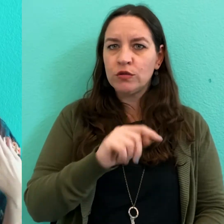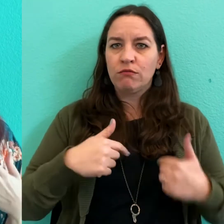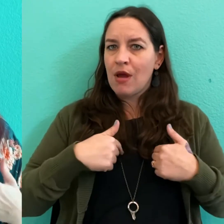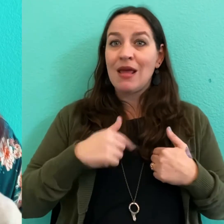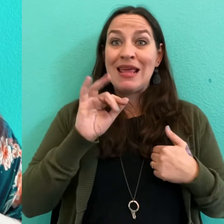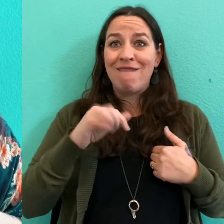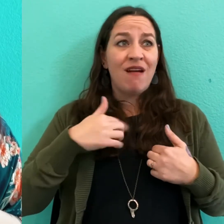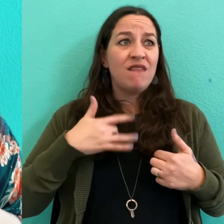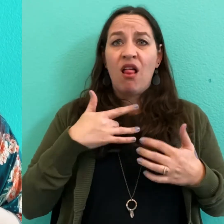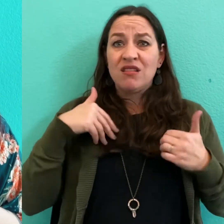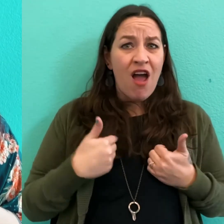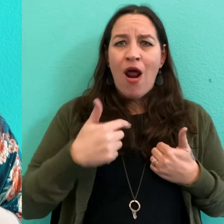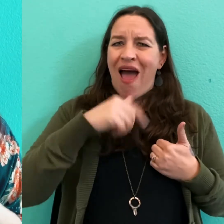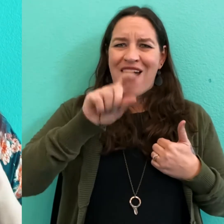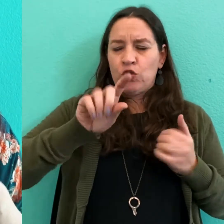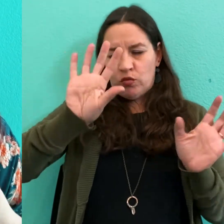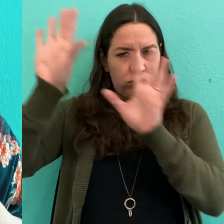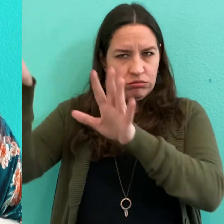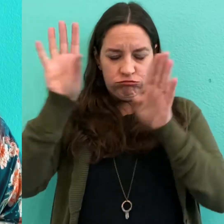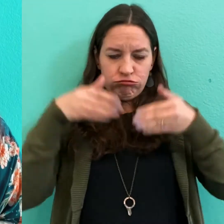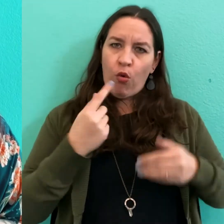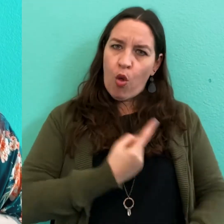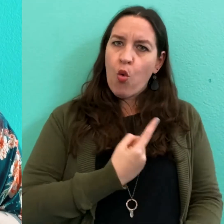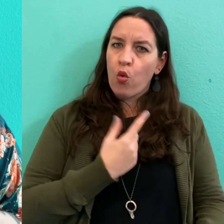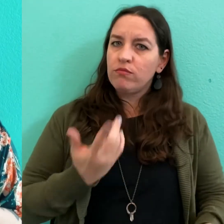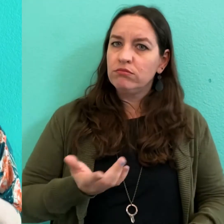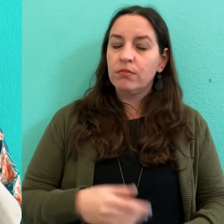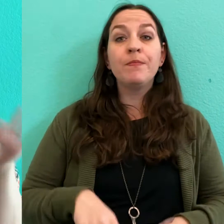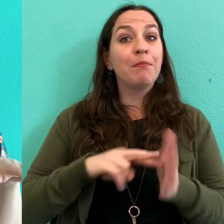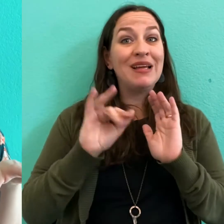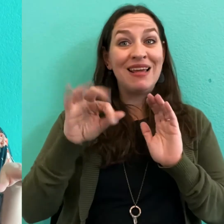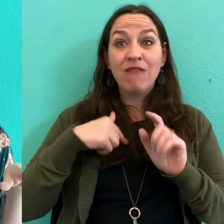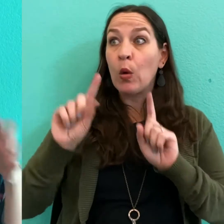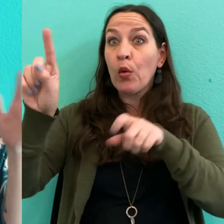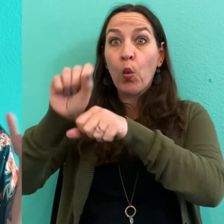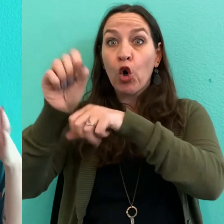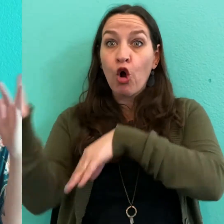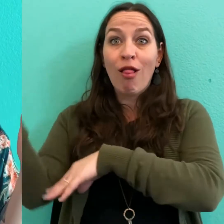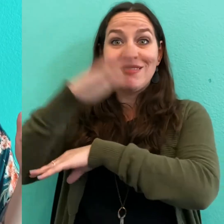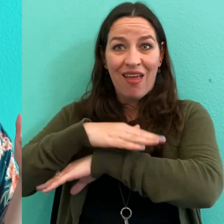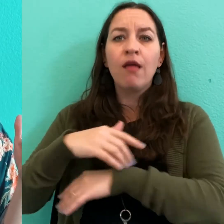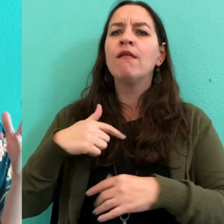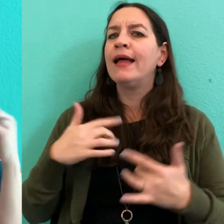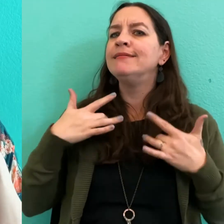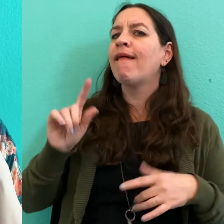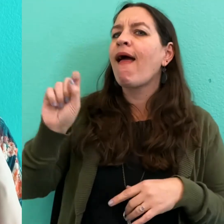I have to have quiet time to feel better and recharge. So that means when I go on a guest lecture for a day or something, I always have